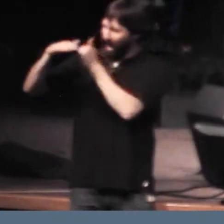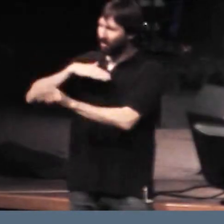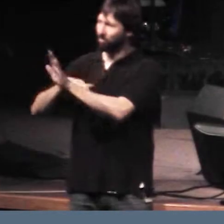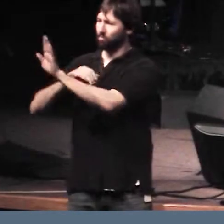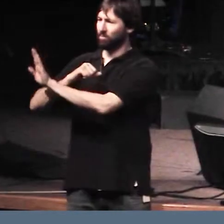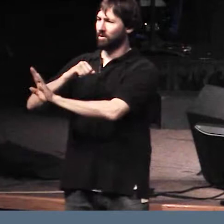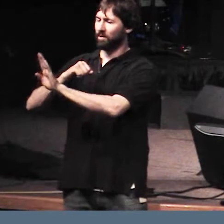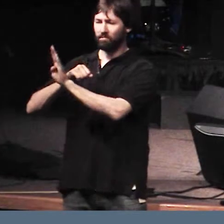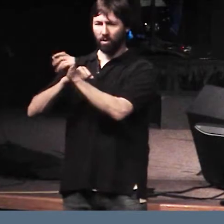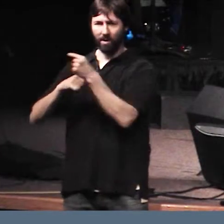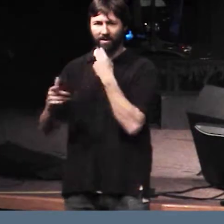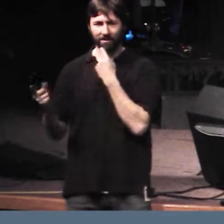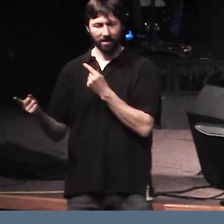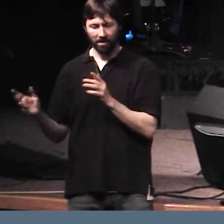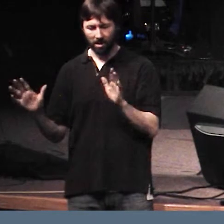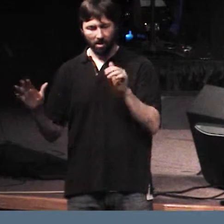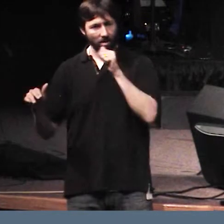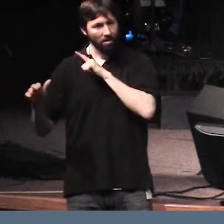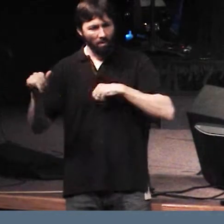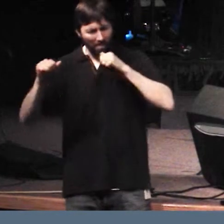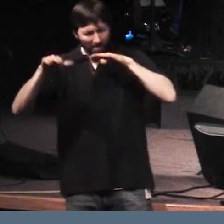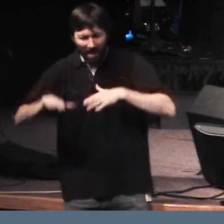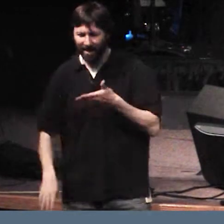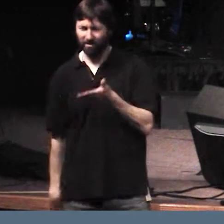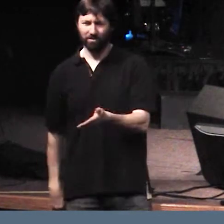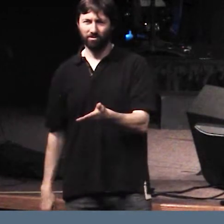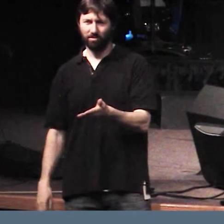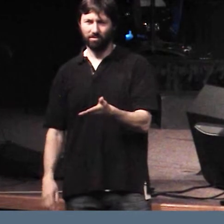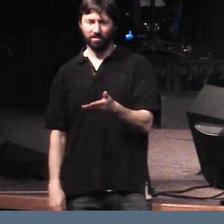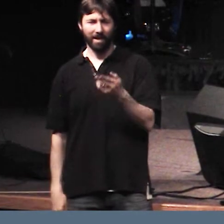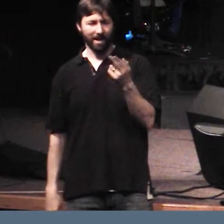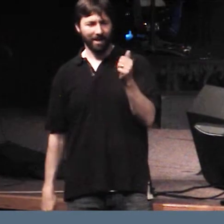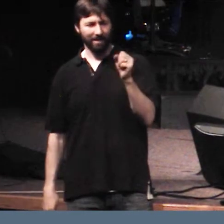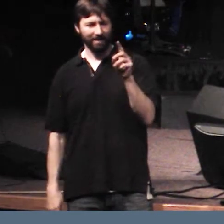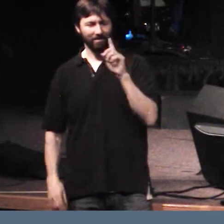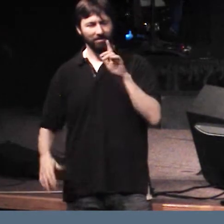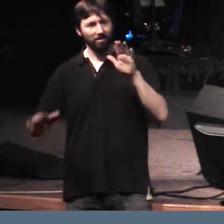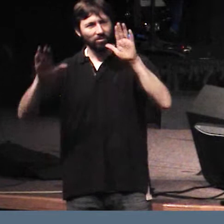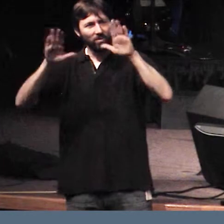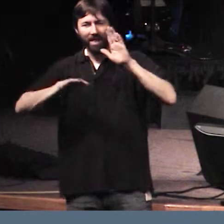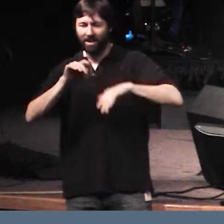and Boaz actually says "the lord bless you" this cHesed is greater than the first